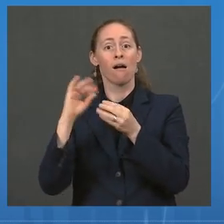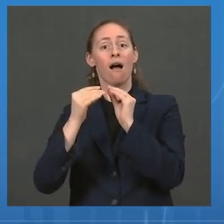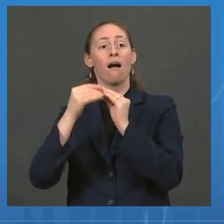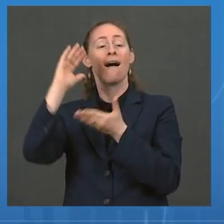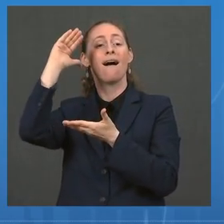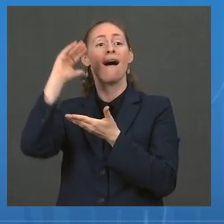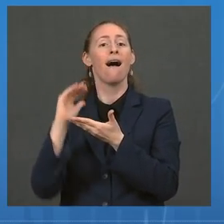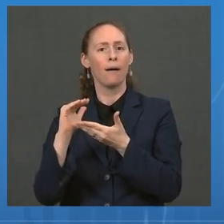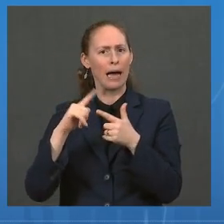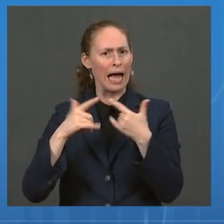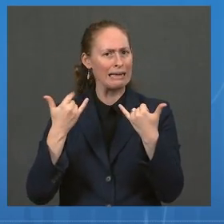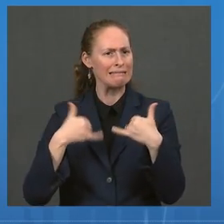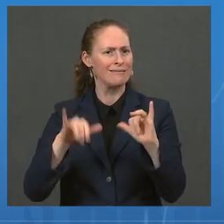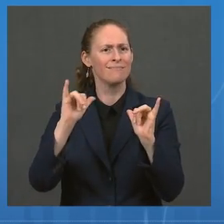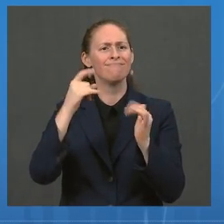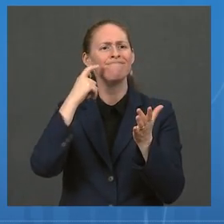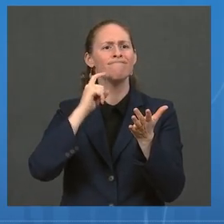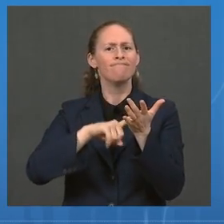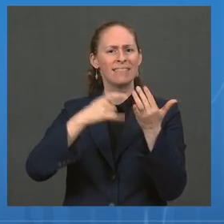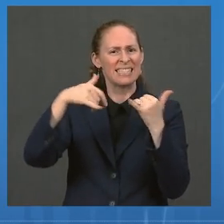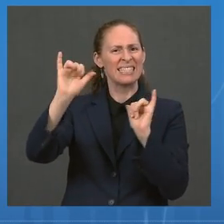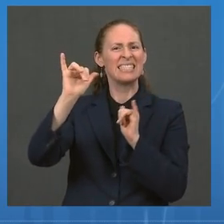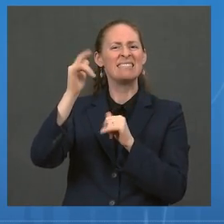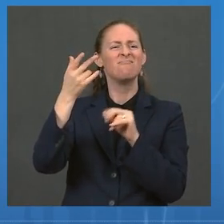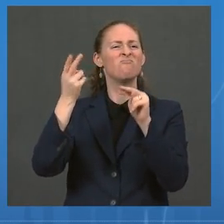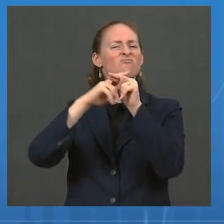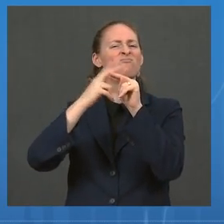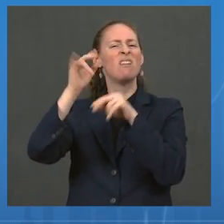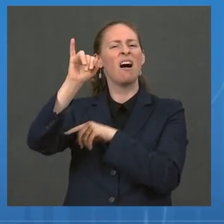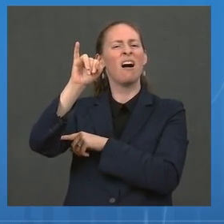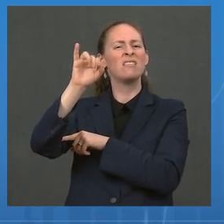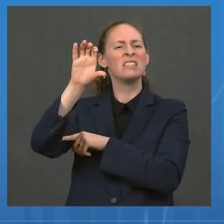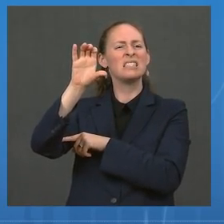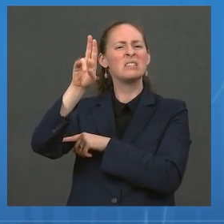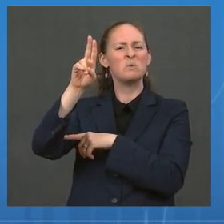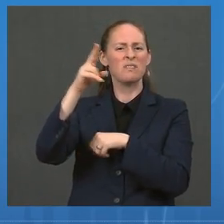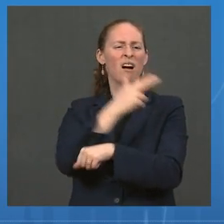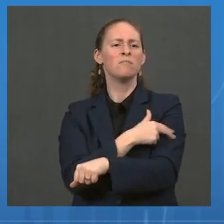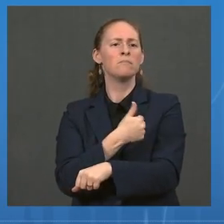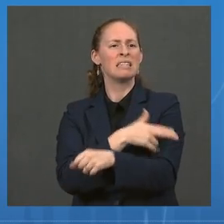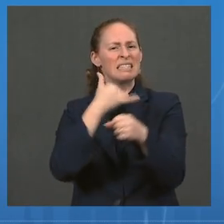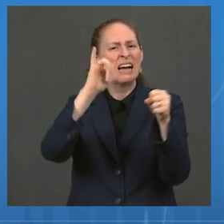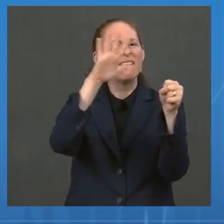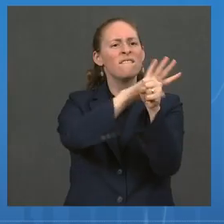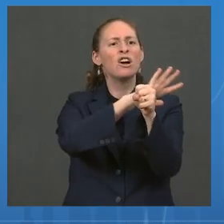and intensive care units across the country at full capacity. Each year in the United States,